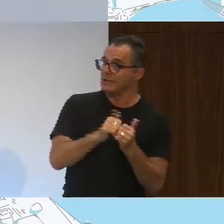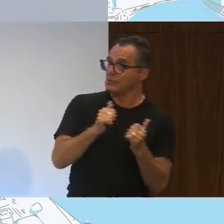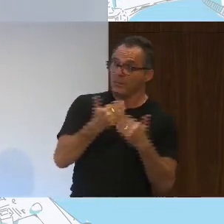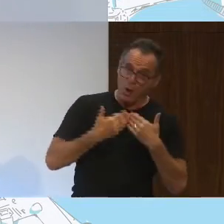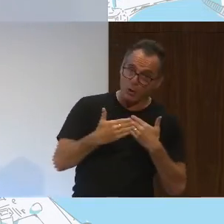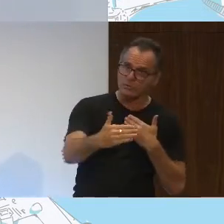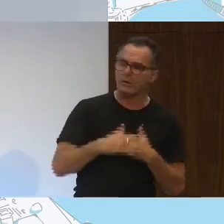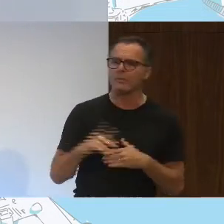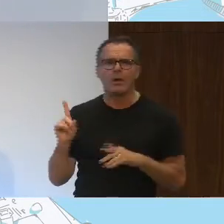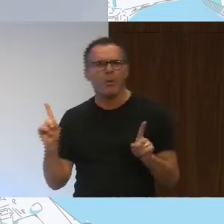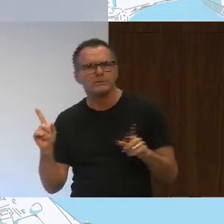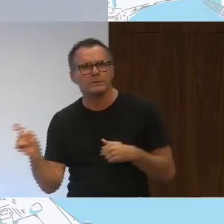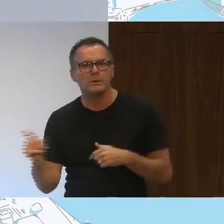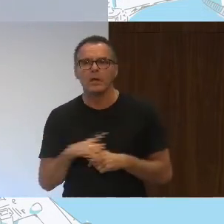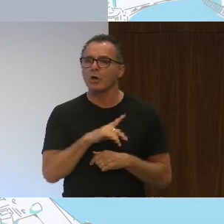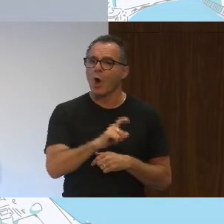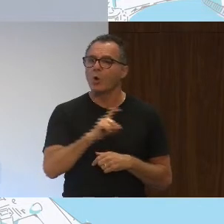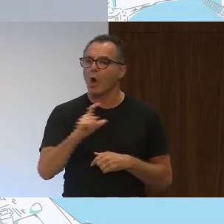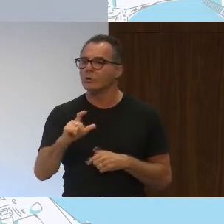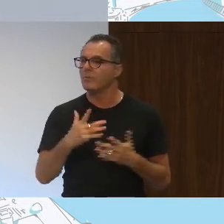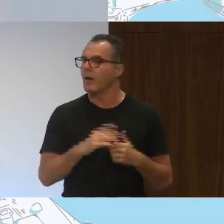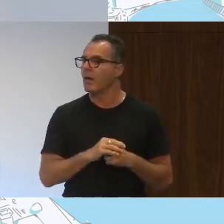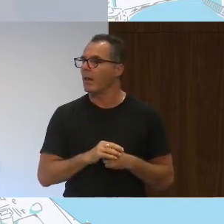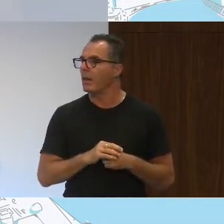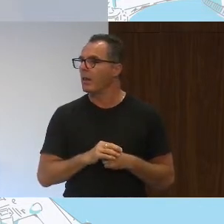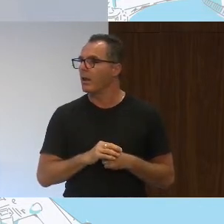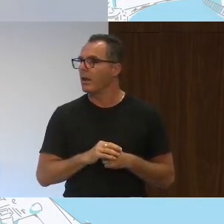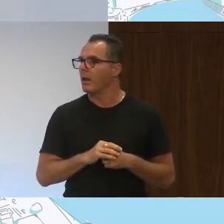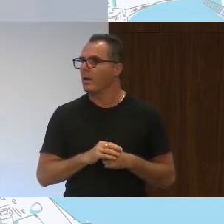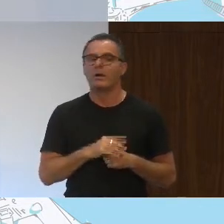So I co was that cocodamol Cocodamol? Yeah.